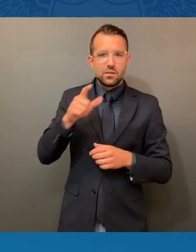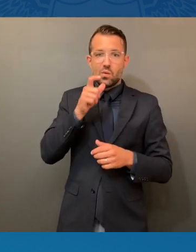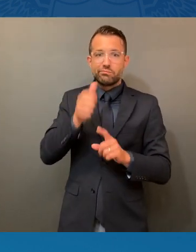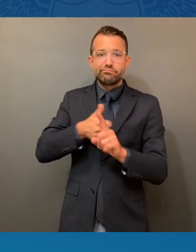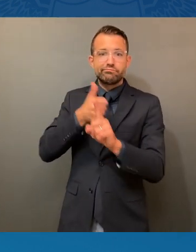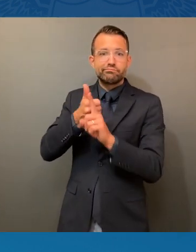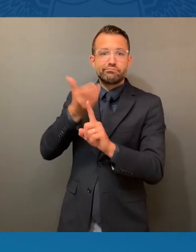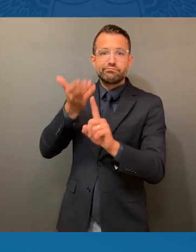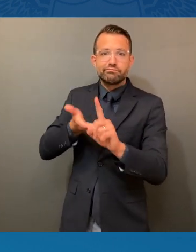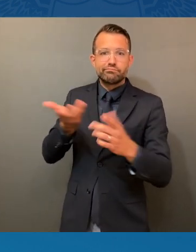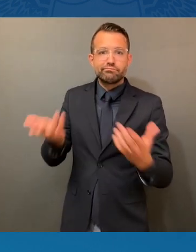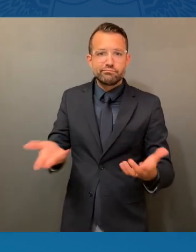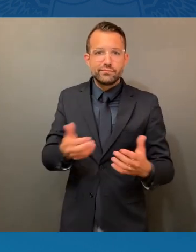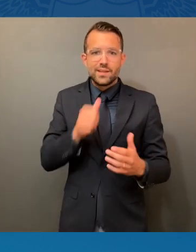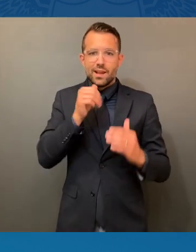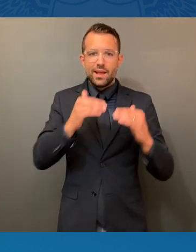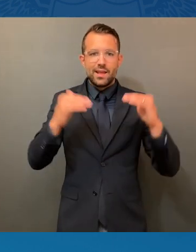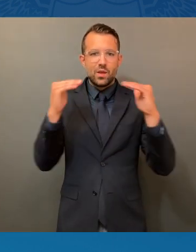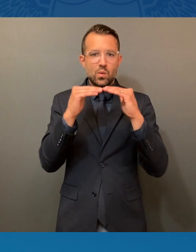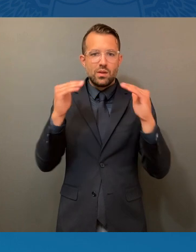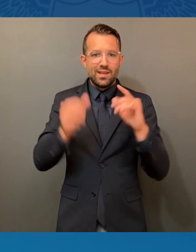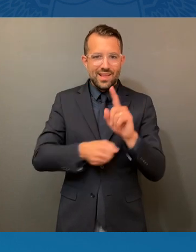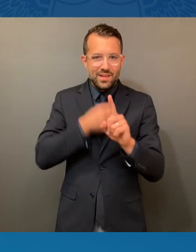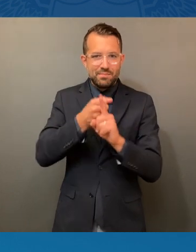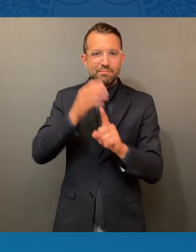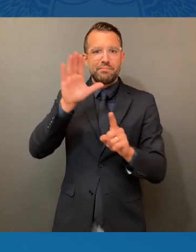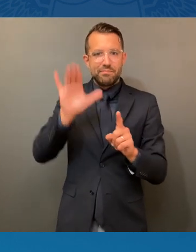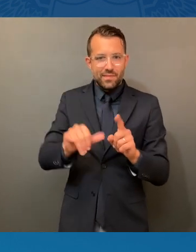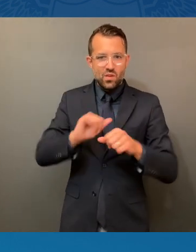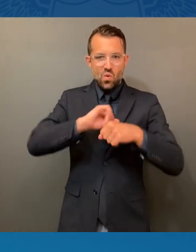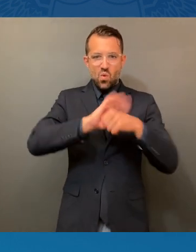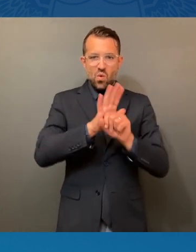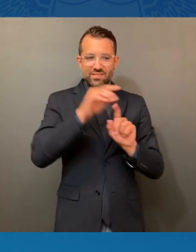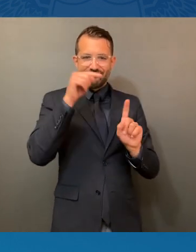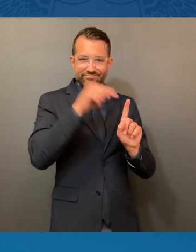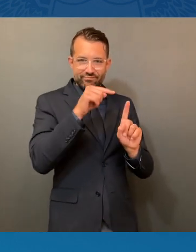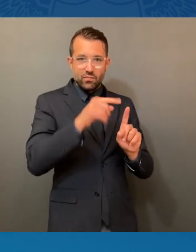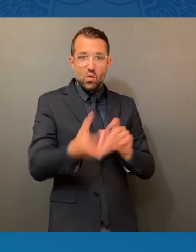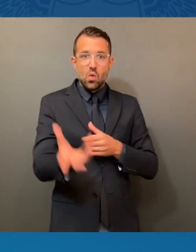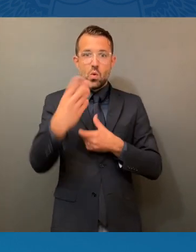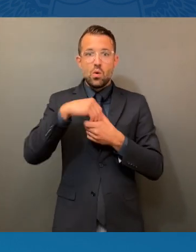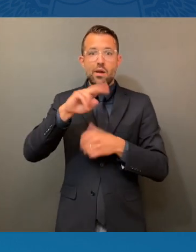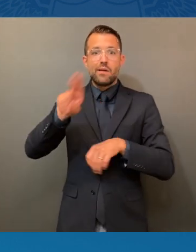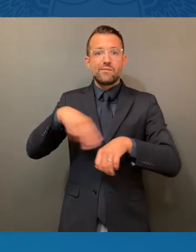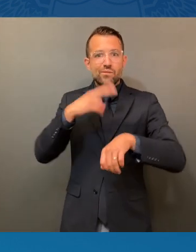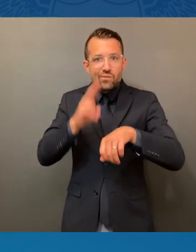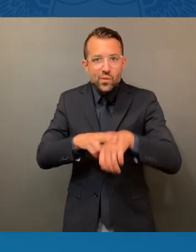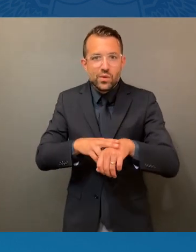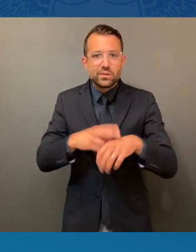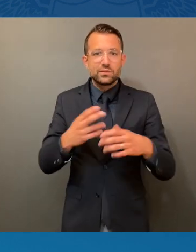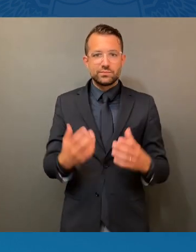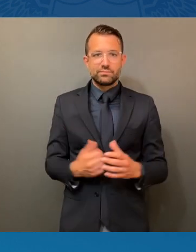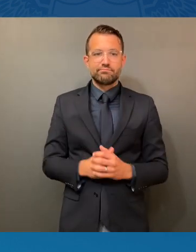including of course --